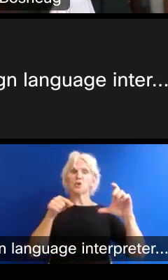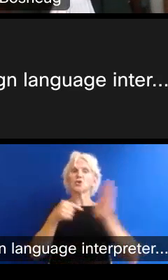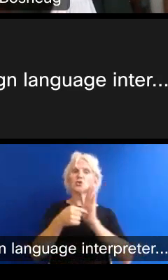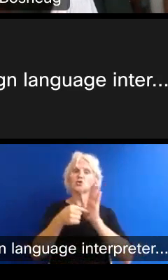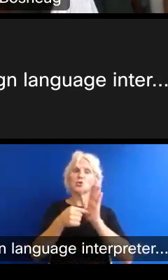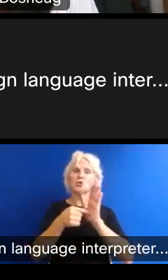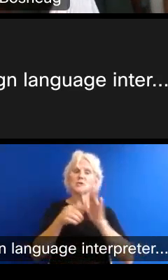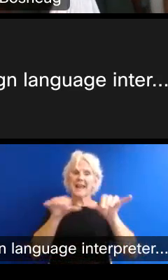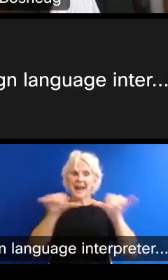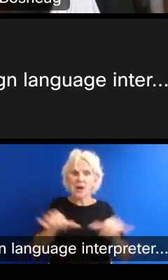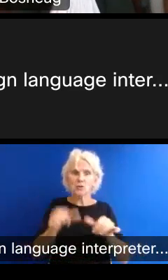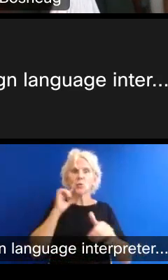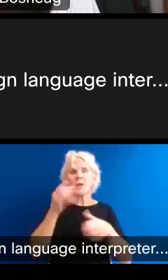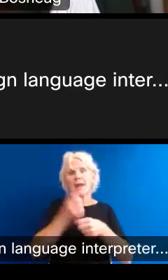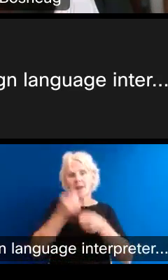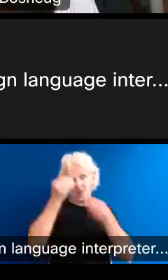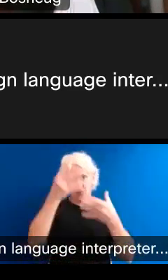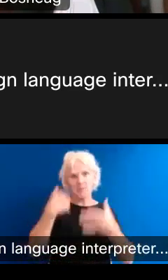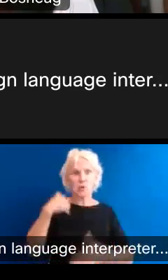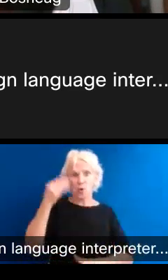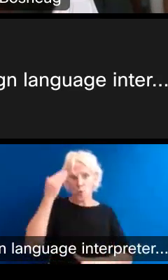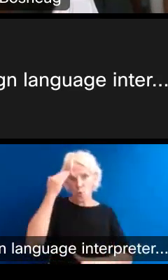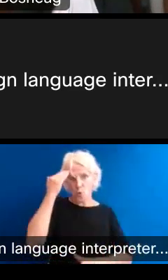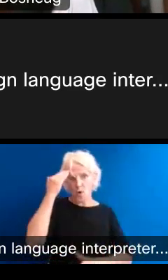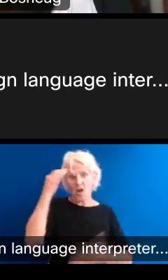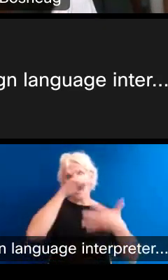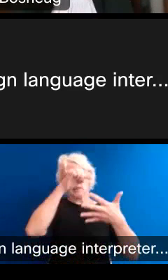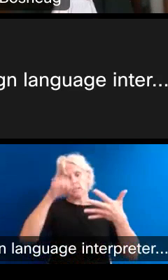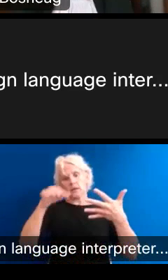receives information from to know that children with complex needs exist, and